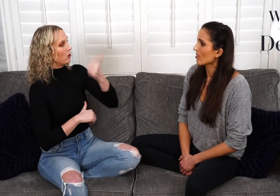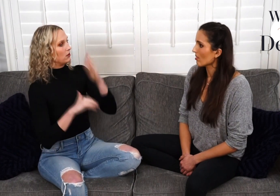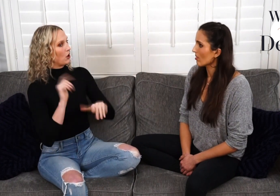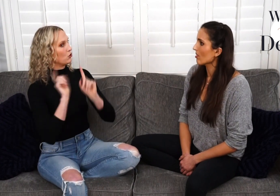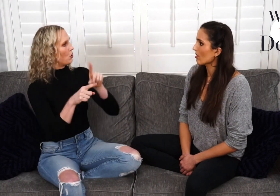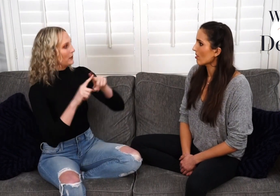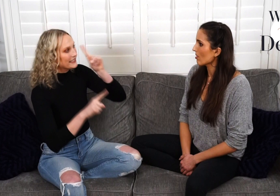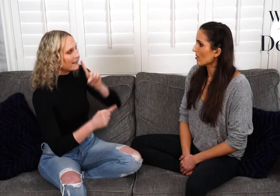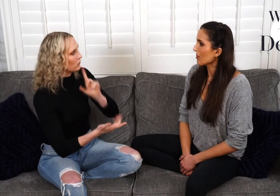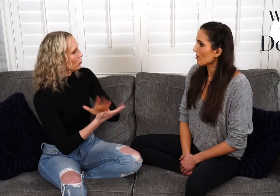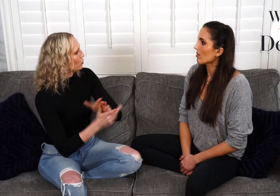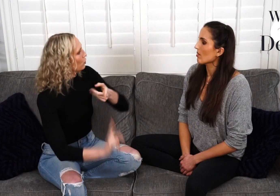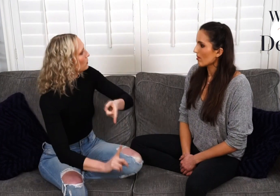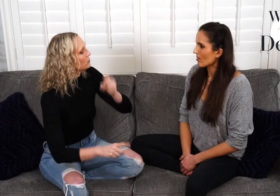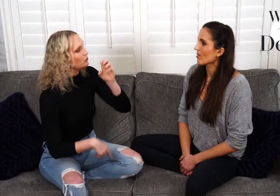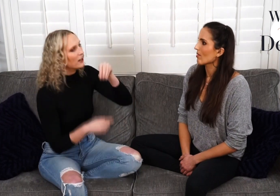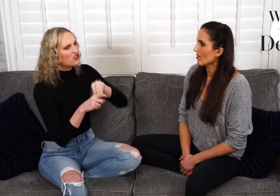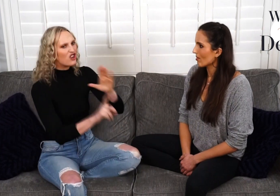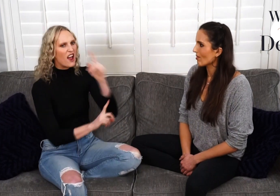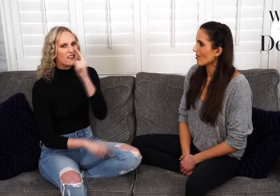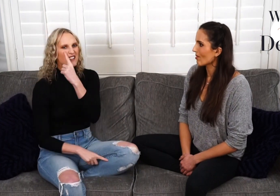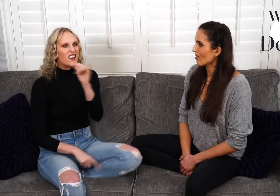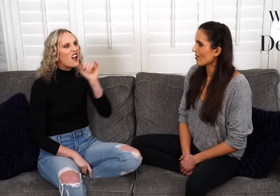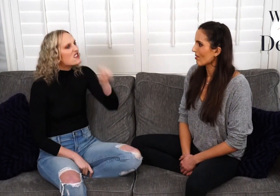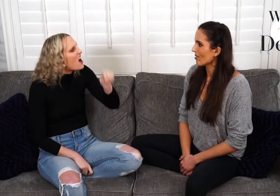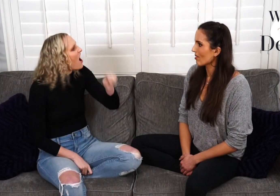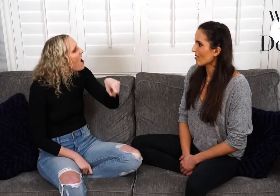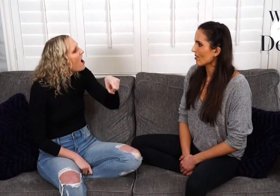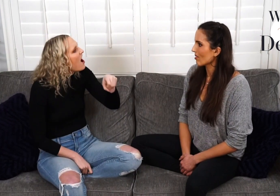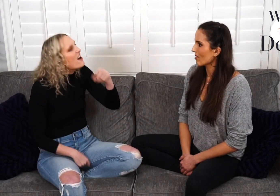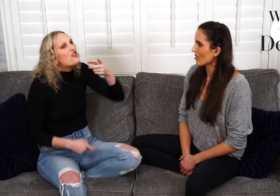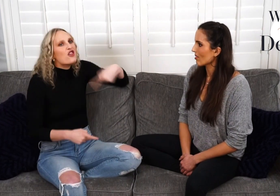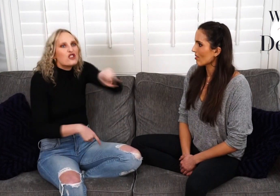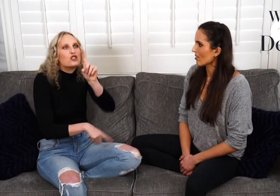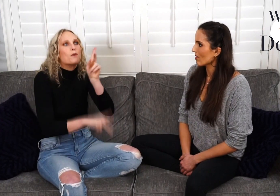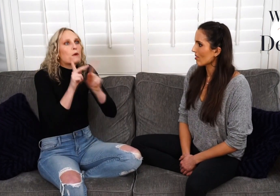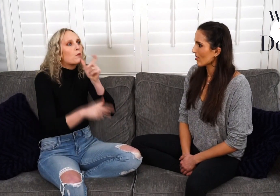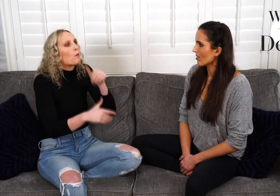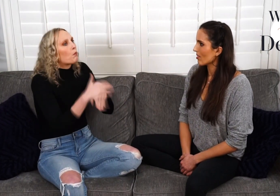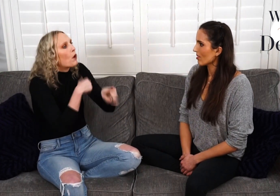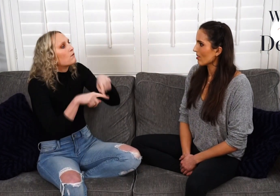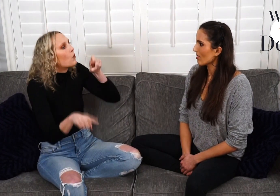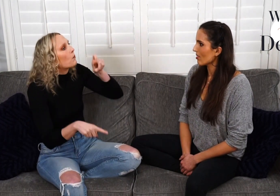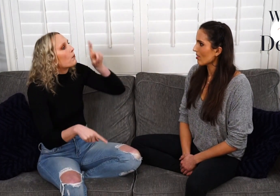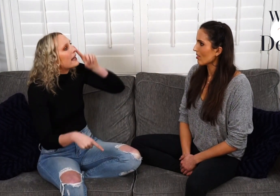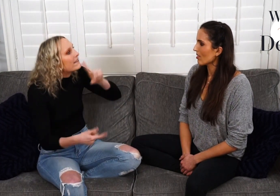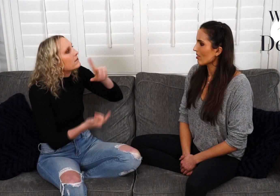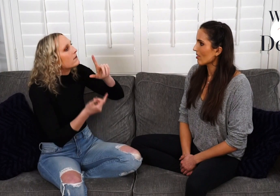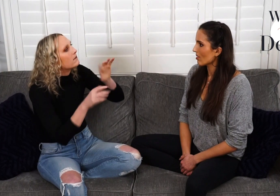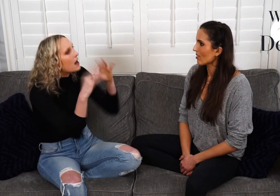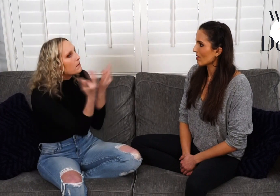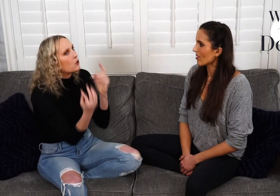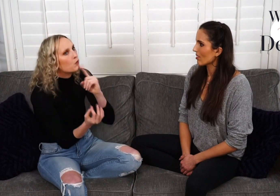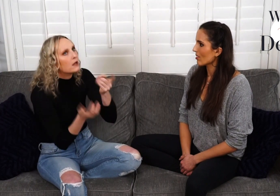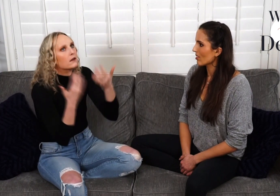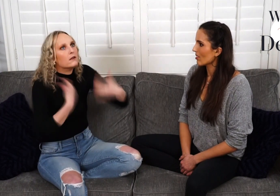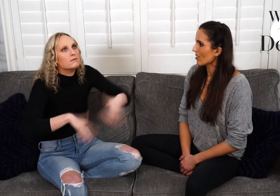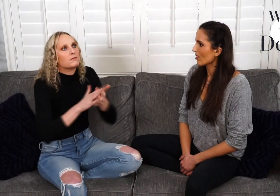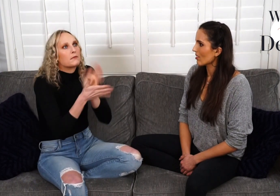just having him attend a Deaf school. So in his eyes, he was like, yeah. Those people who are born from Deaf families I mean, they became